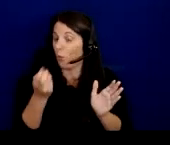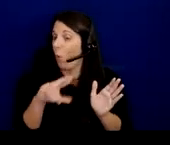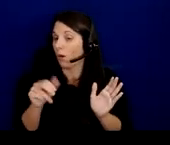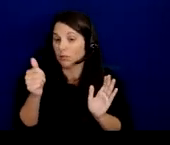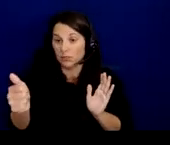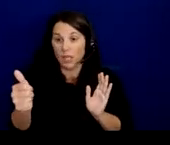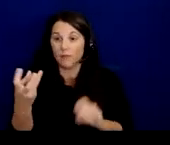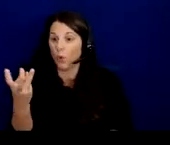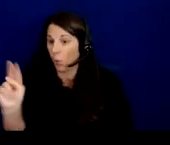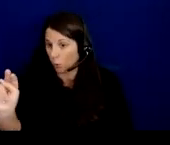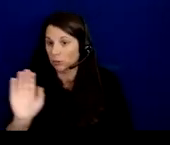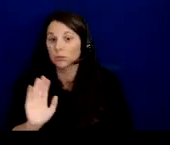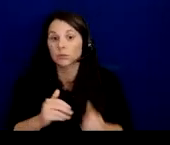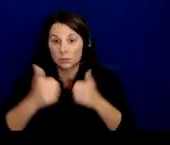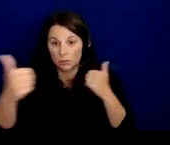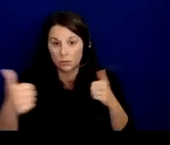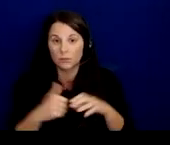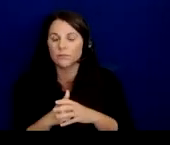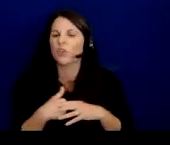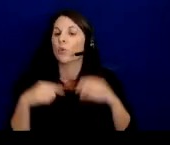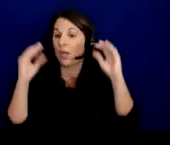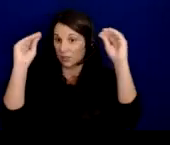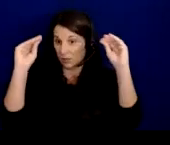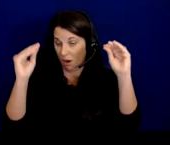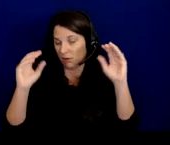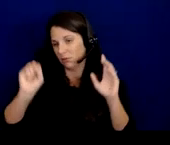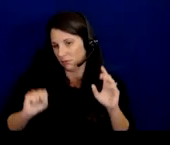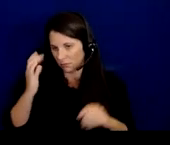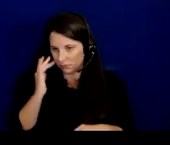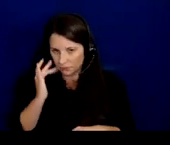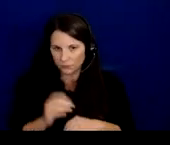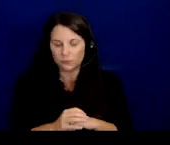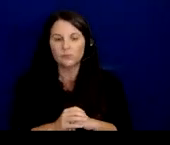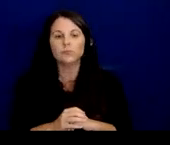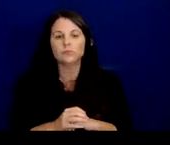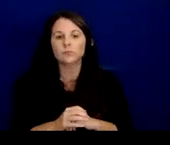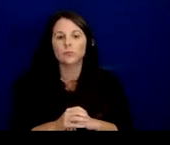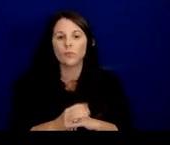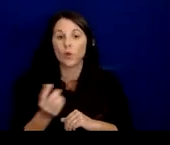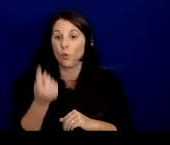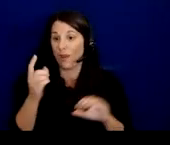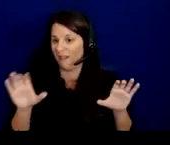When I taught at CSC down in Southern California, one of the activities I do generally in class